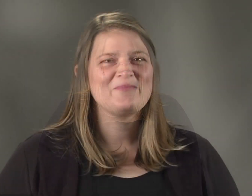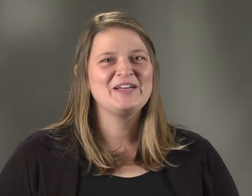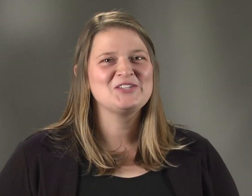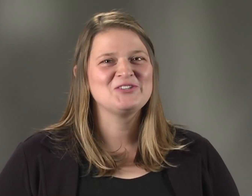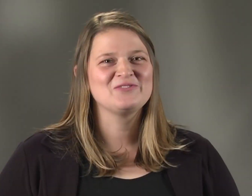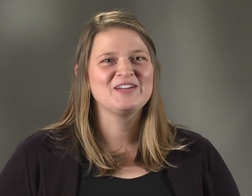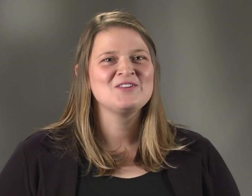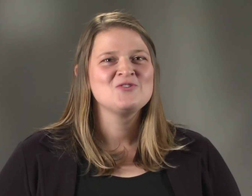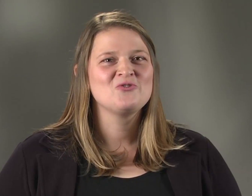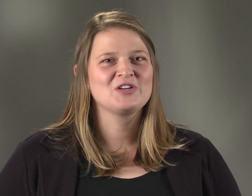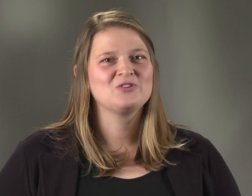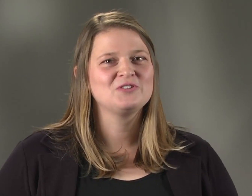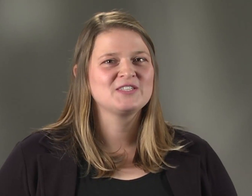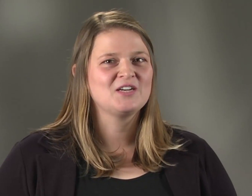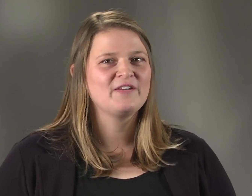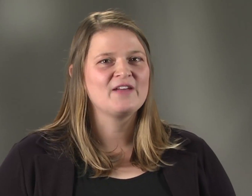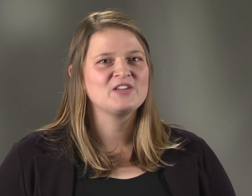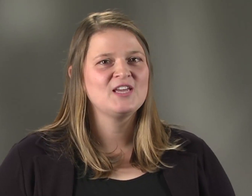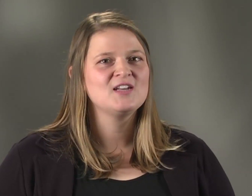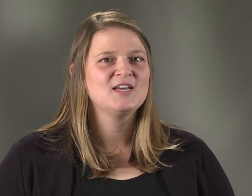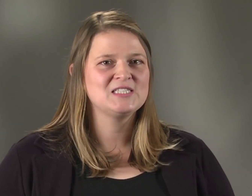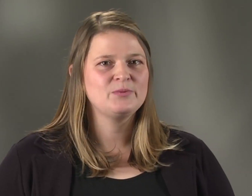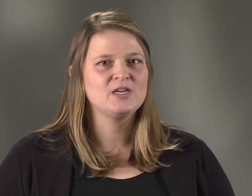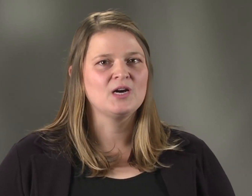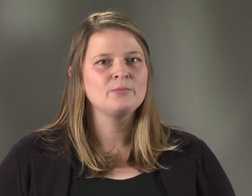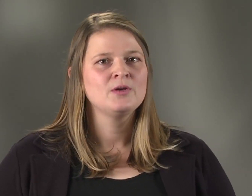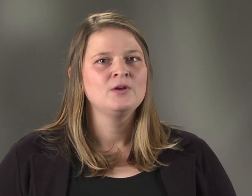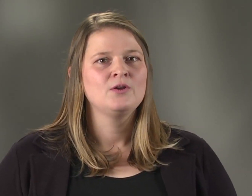Many children who are told to self-advocate and speak up